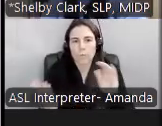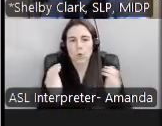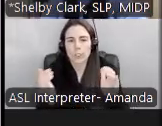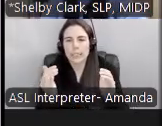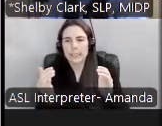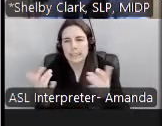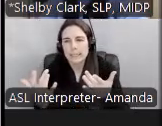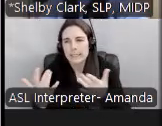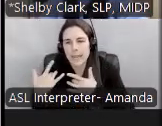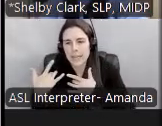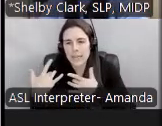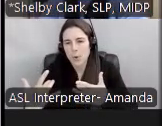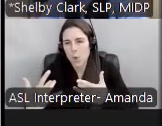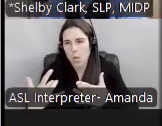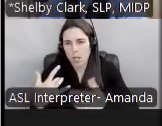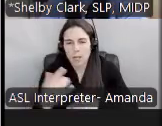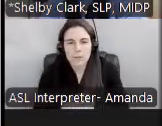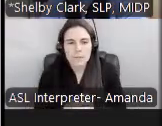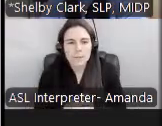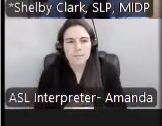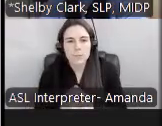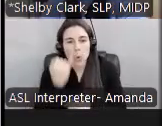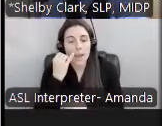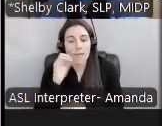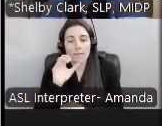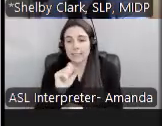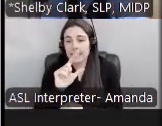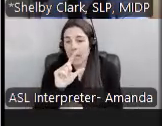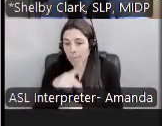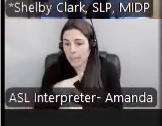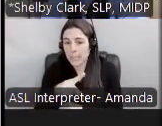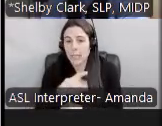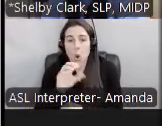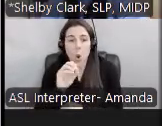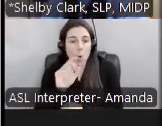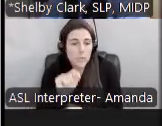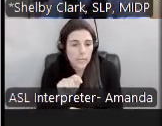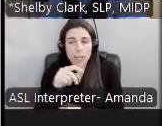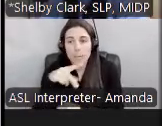So whether you're an SLP, like me, an OT a PT, developmental